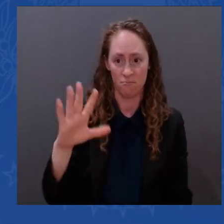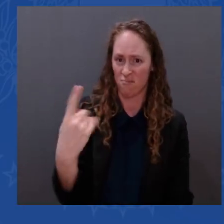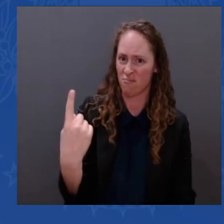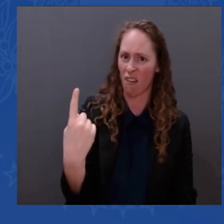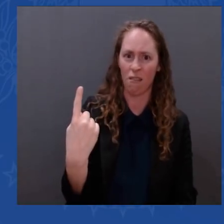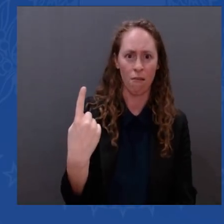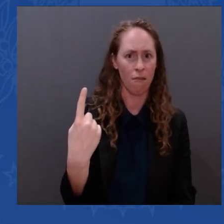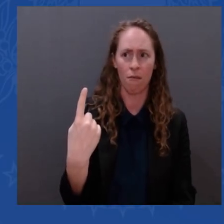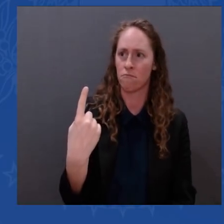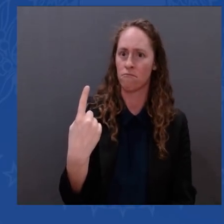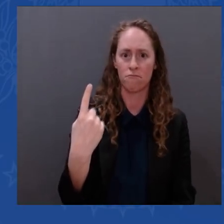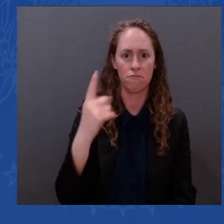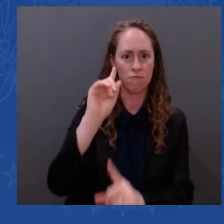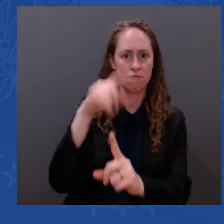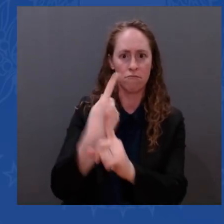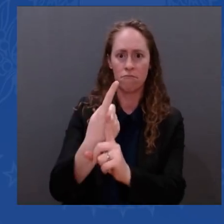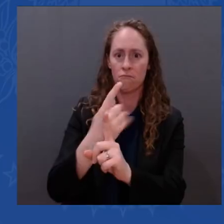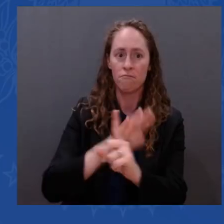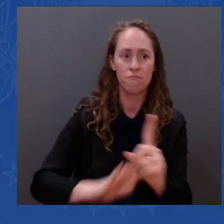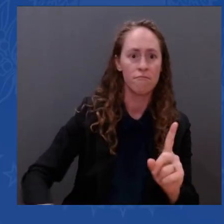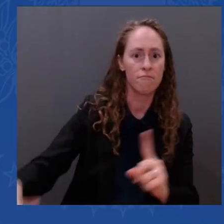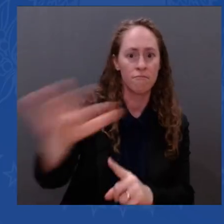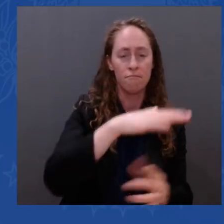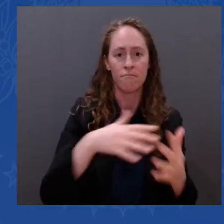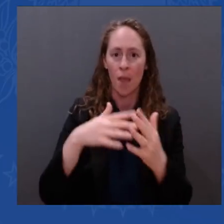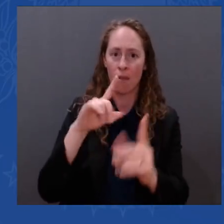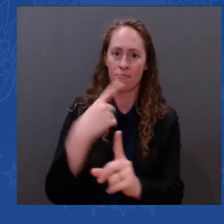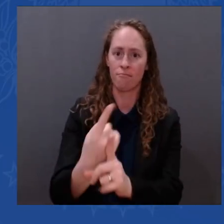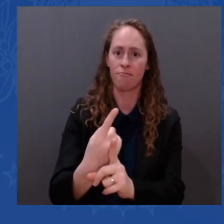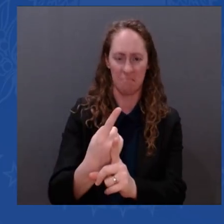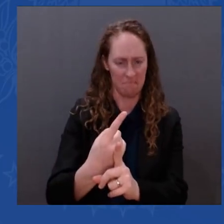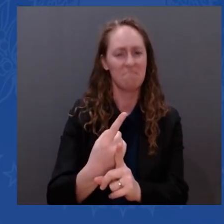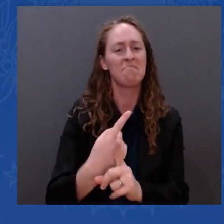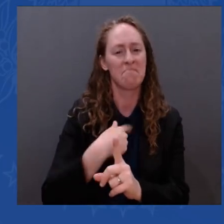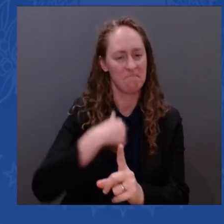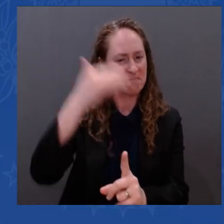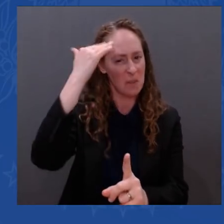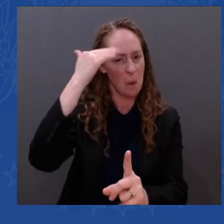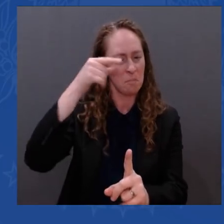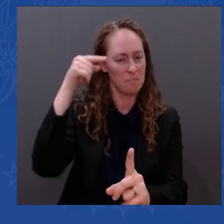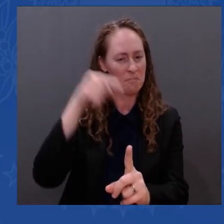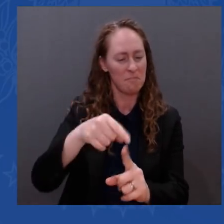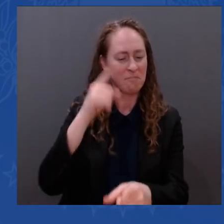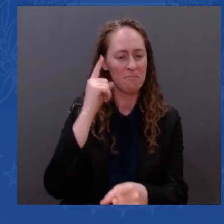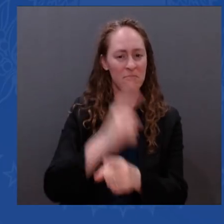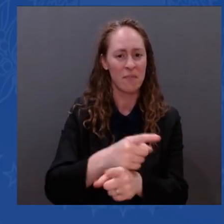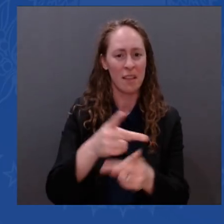will help us become a leader in the American automobile industry